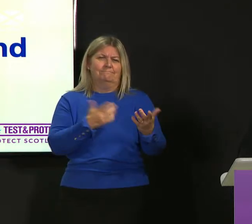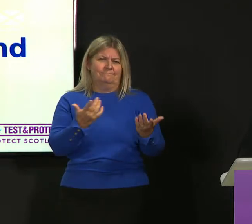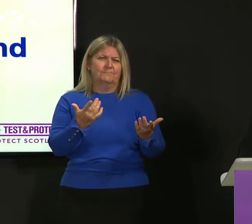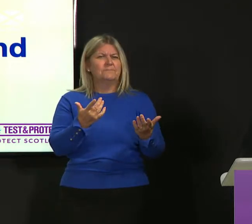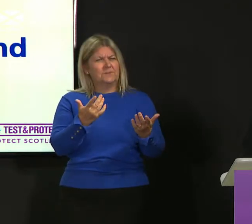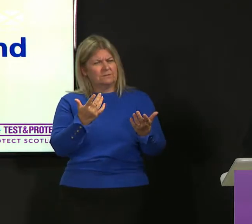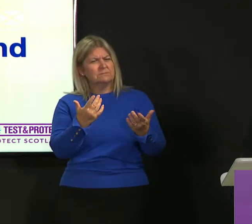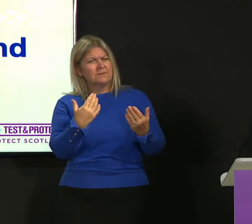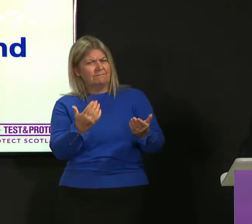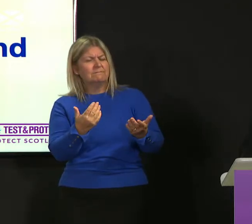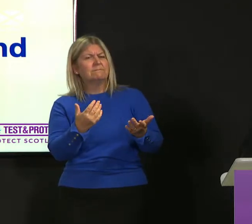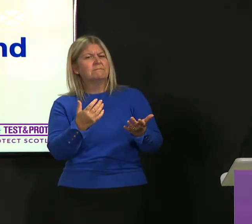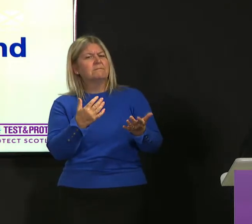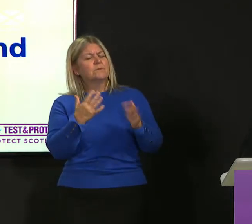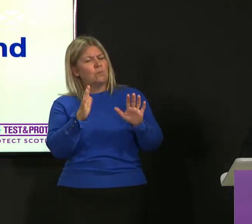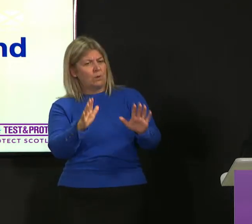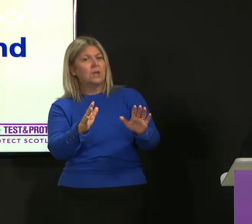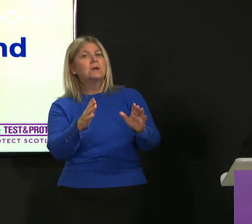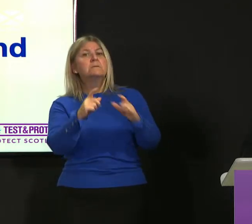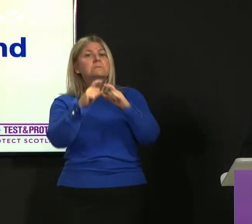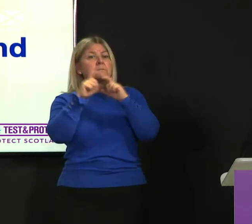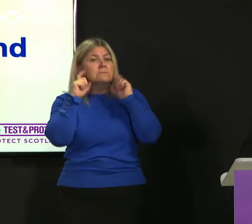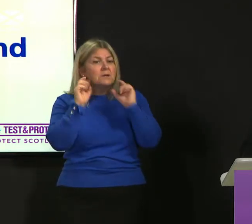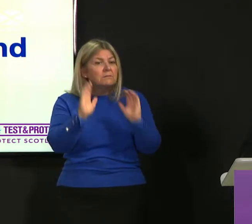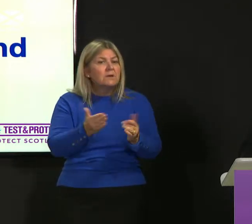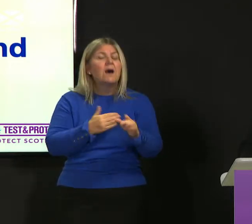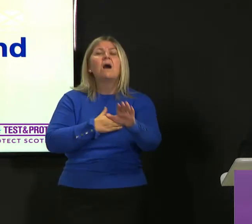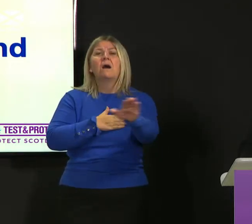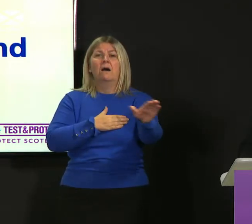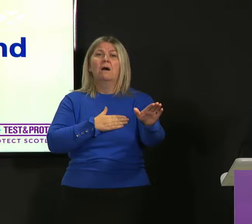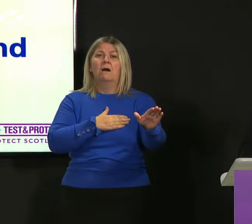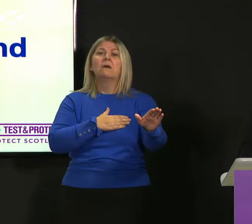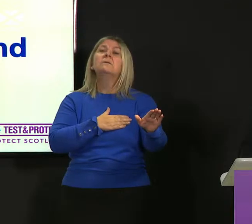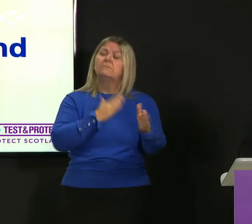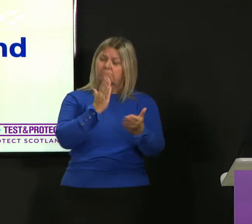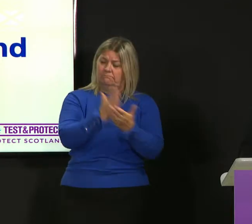give them the benefit of the doubt if they are not wearing a face covering, just maybe that is